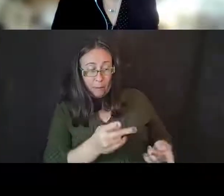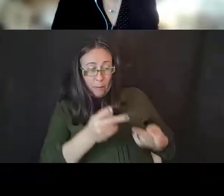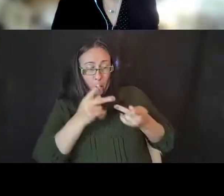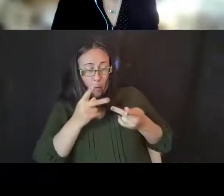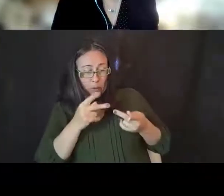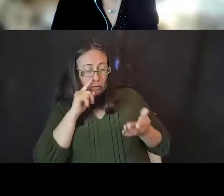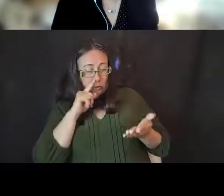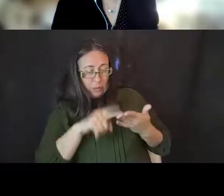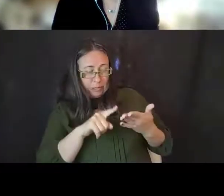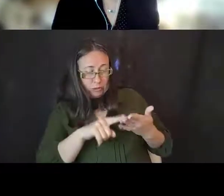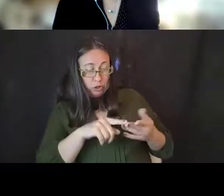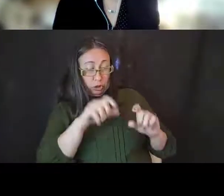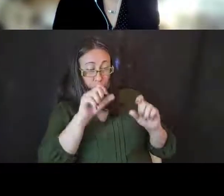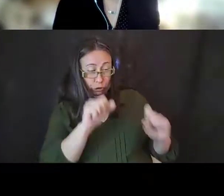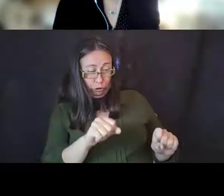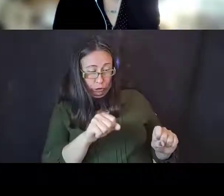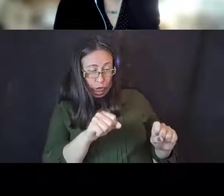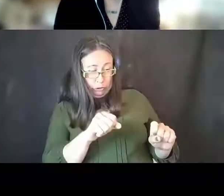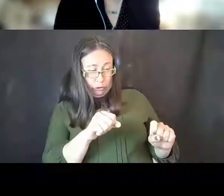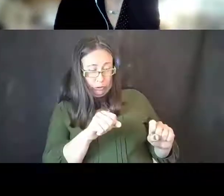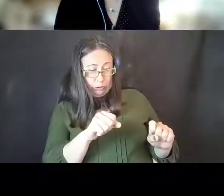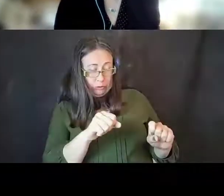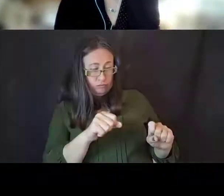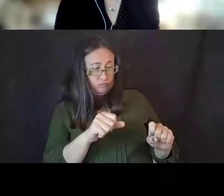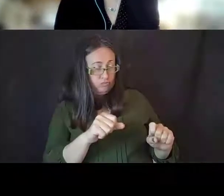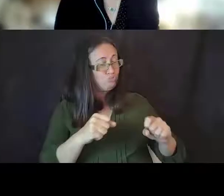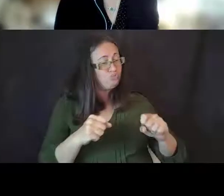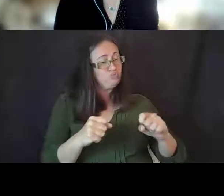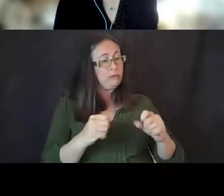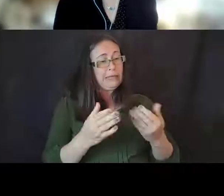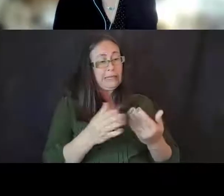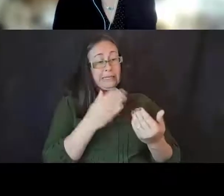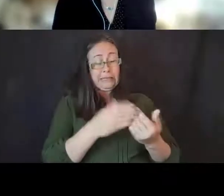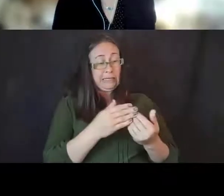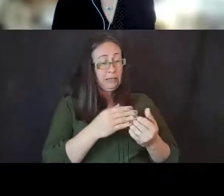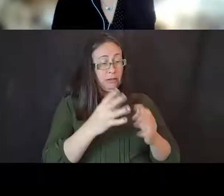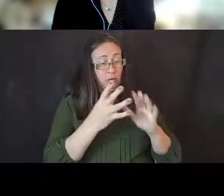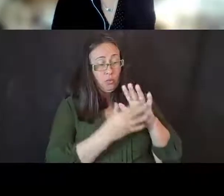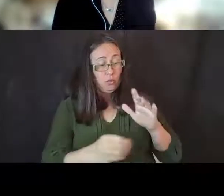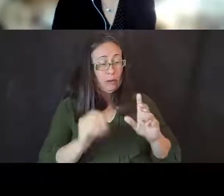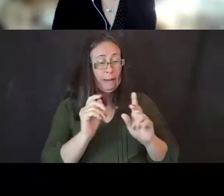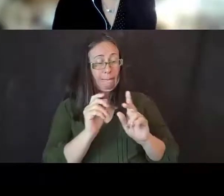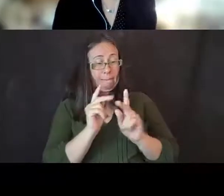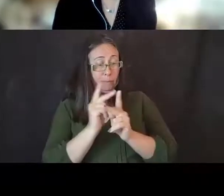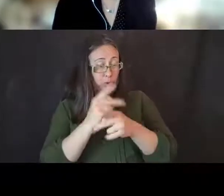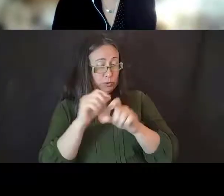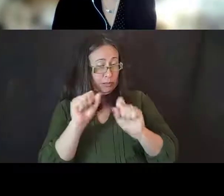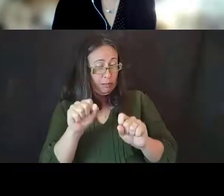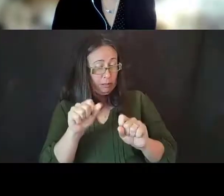could be very robust and reproducible. And the one thing I want to note is this quote here.